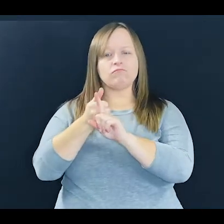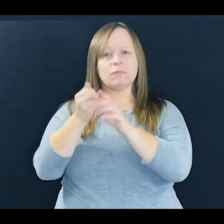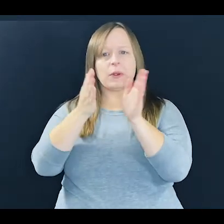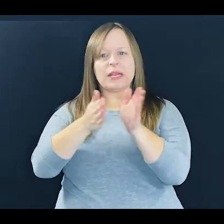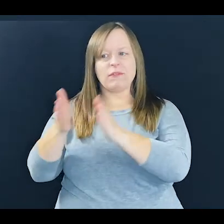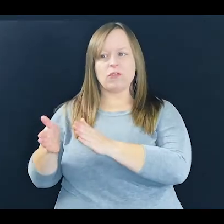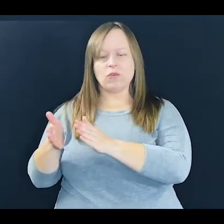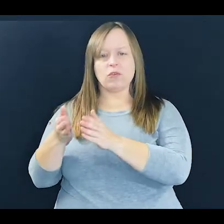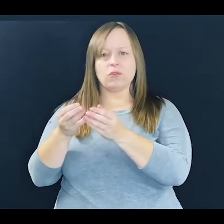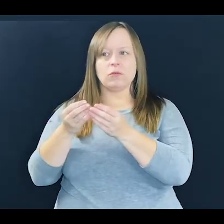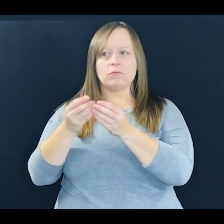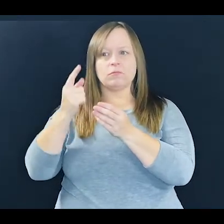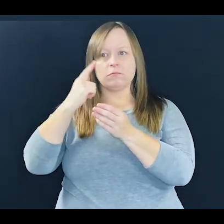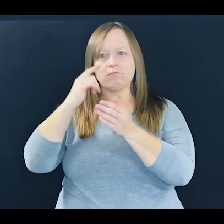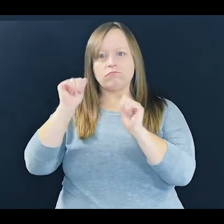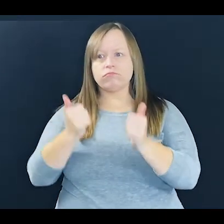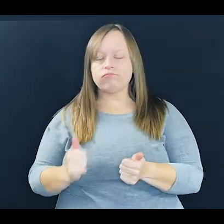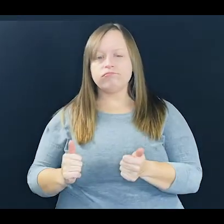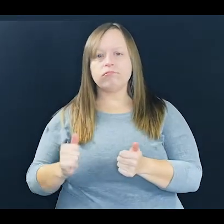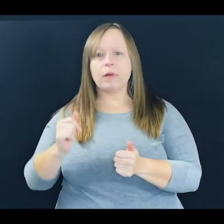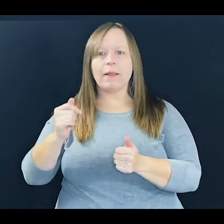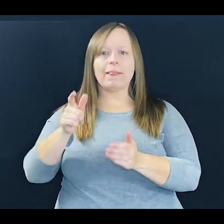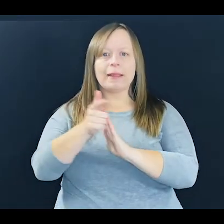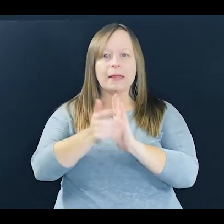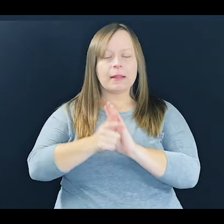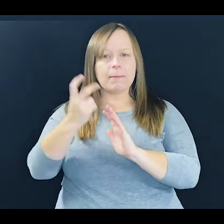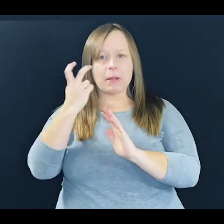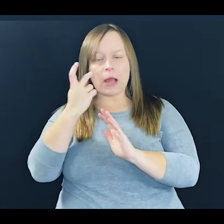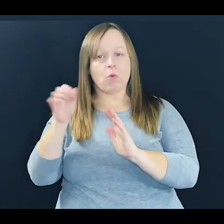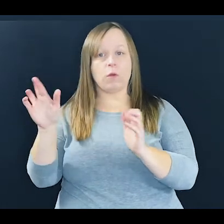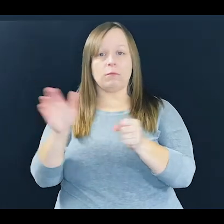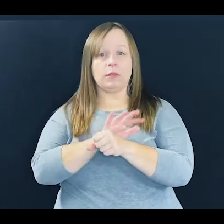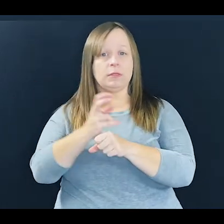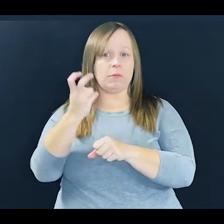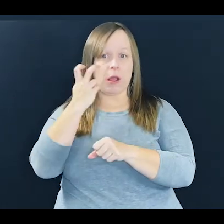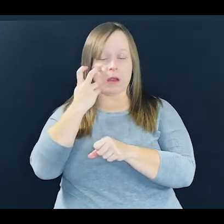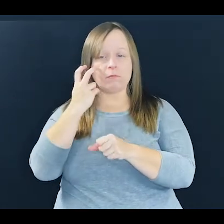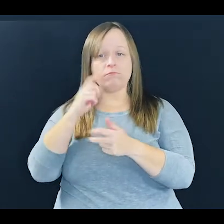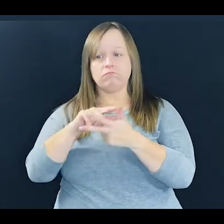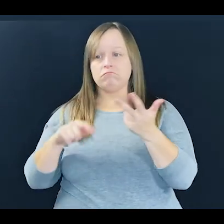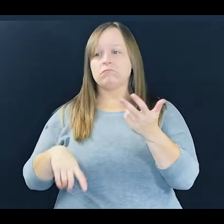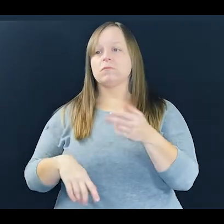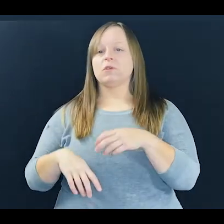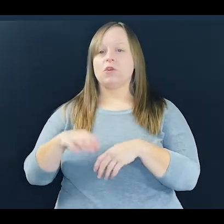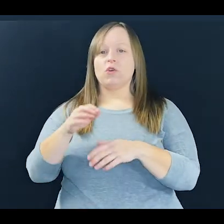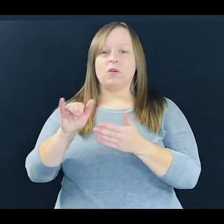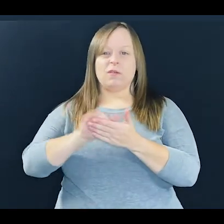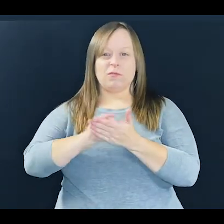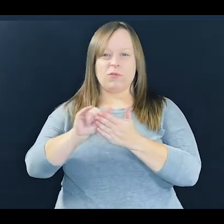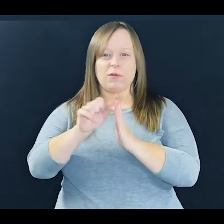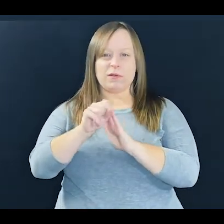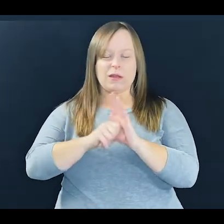for individuals who have lost vision, are legally blind, or are completely blind. The New York state commission for the blind